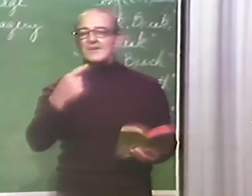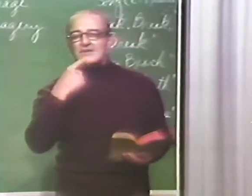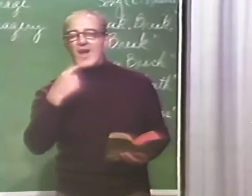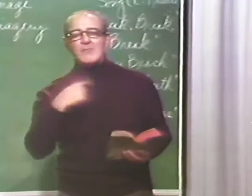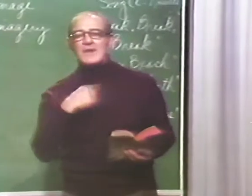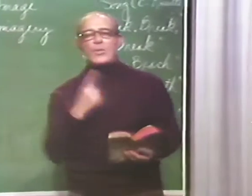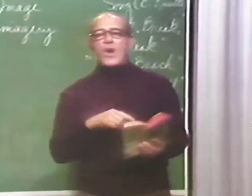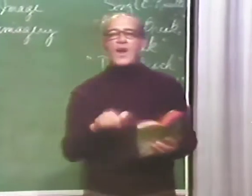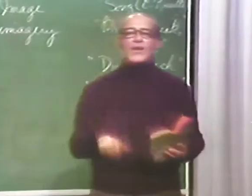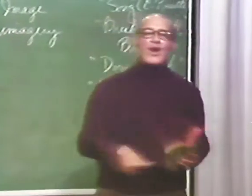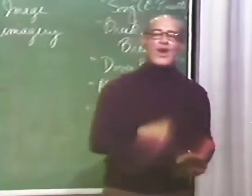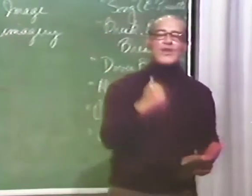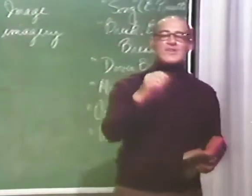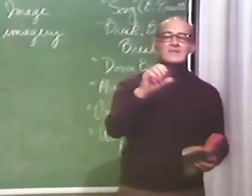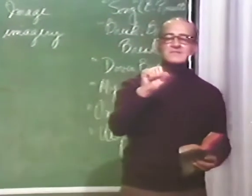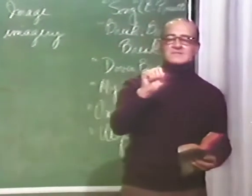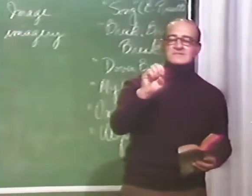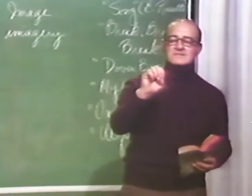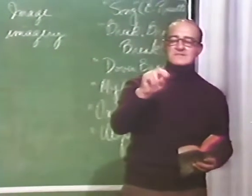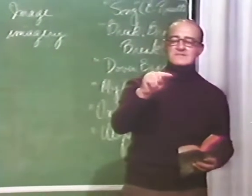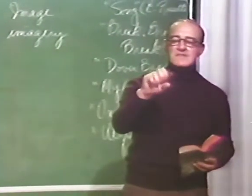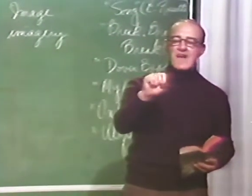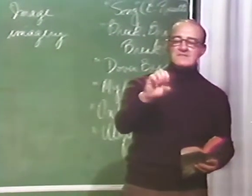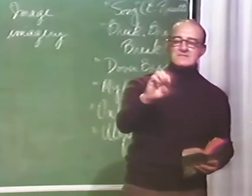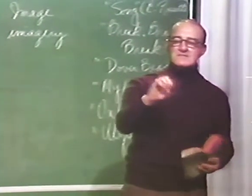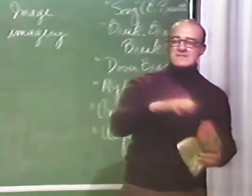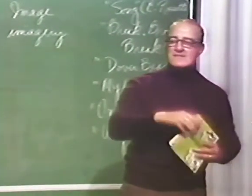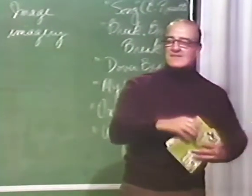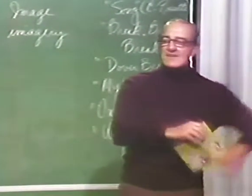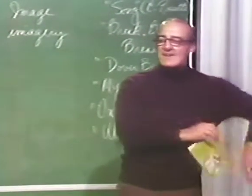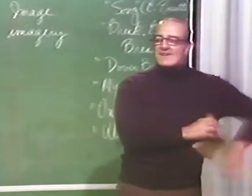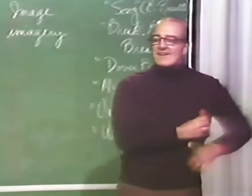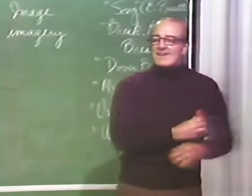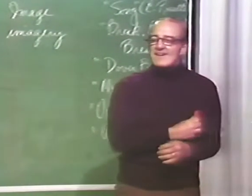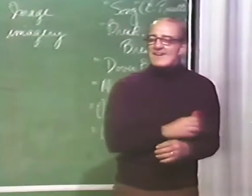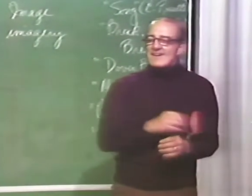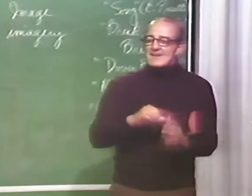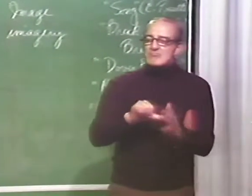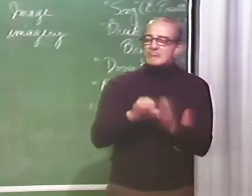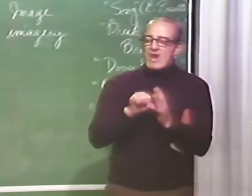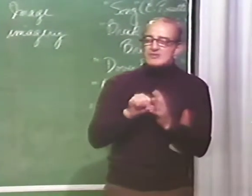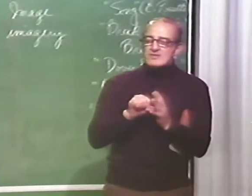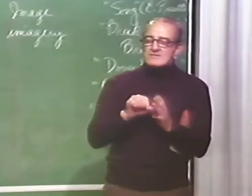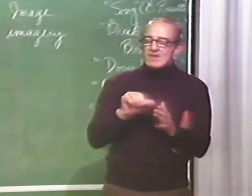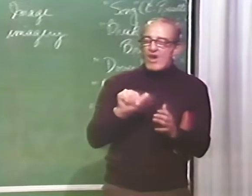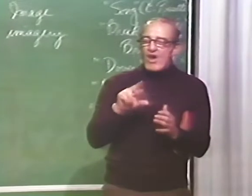NOW CAN YOU TELL ME WHAT OTHER SENSE, IMPRESSIONS,